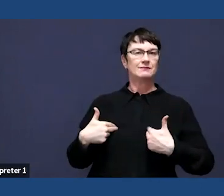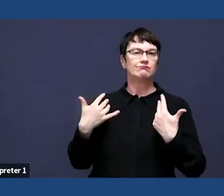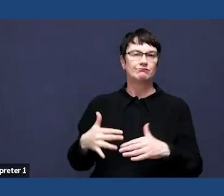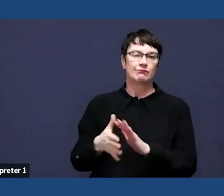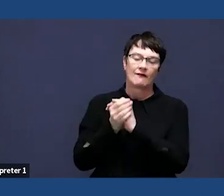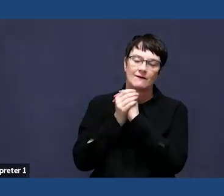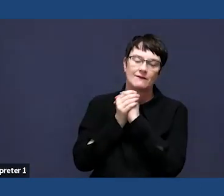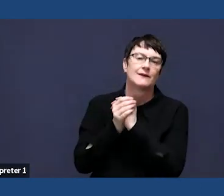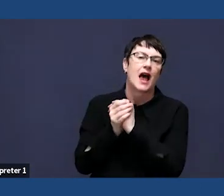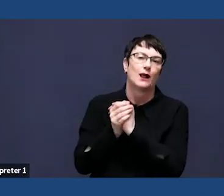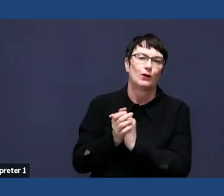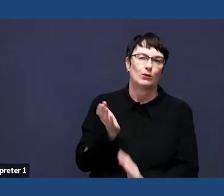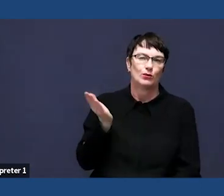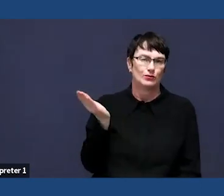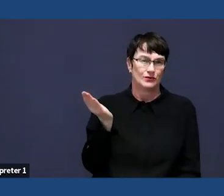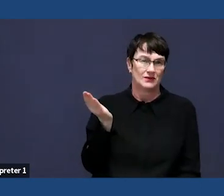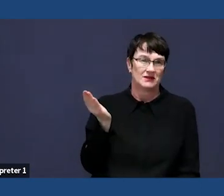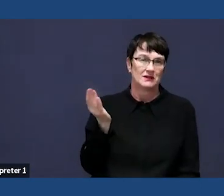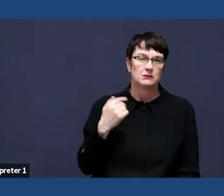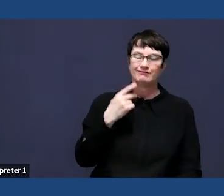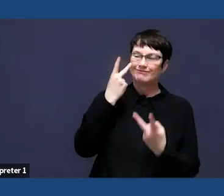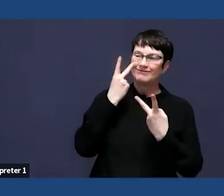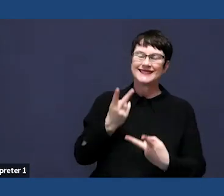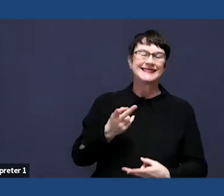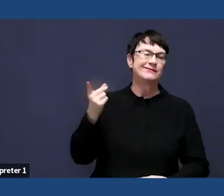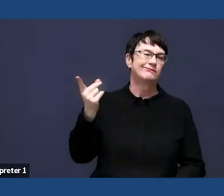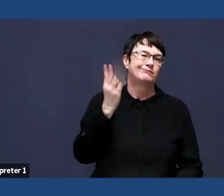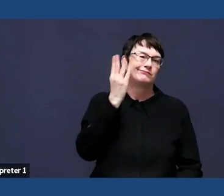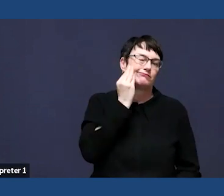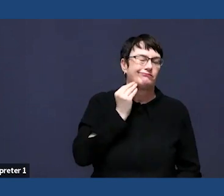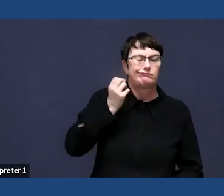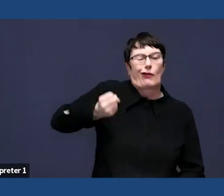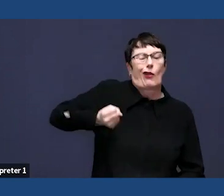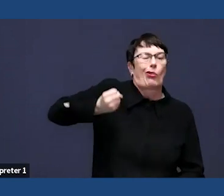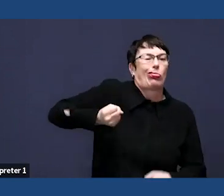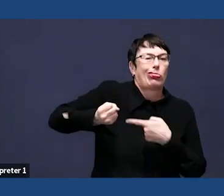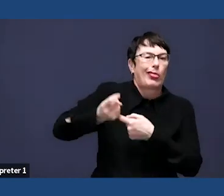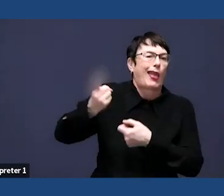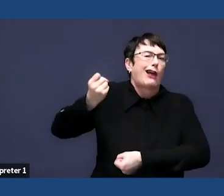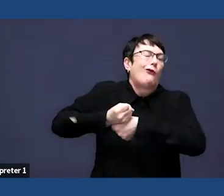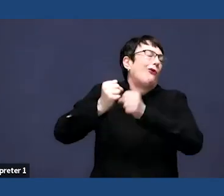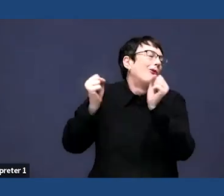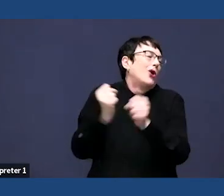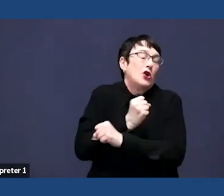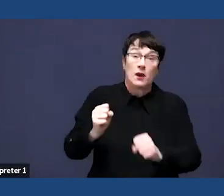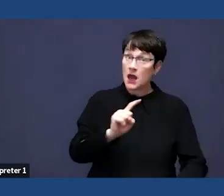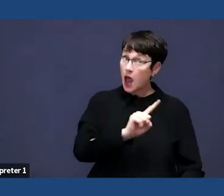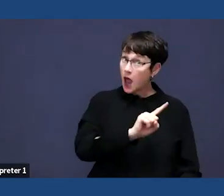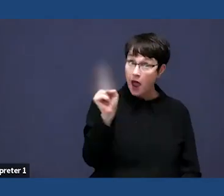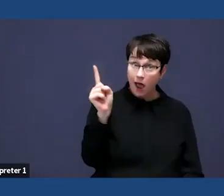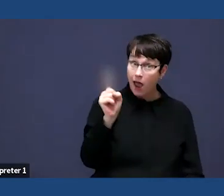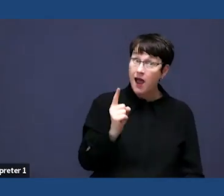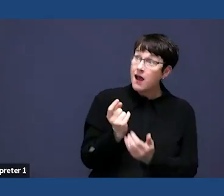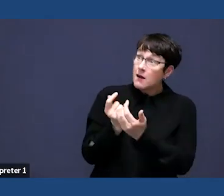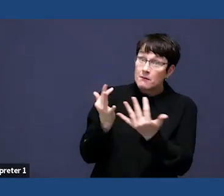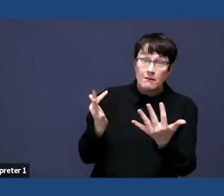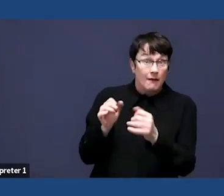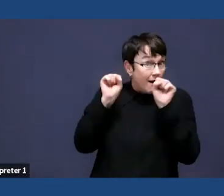about their rights to be involved in development. Yes, many older people are productive. And they have the right to contribute and be involved in that.